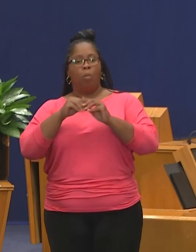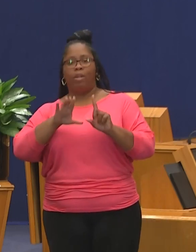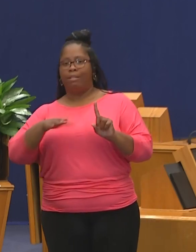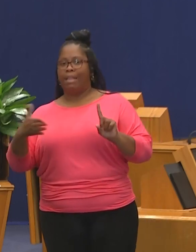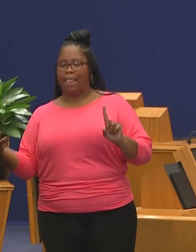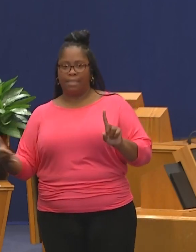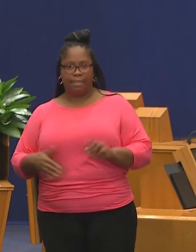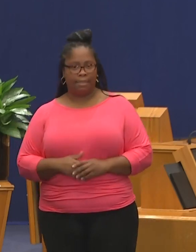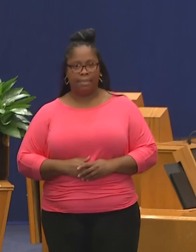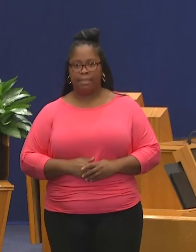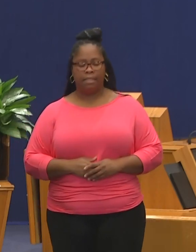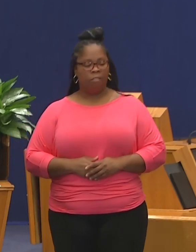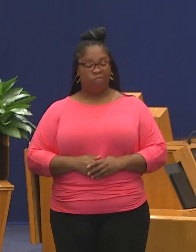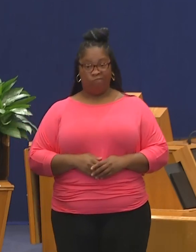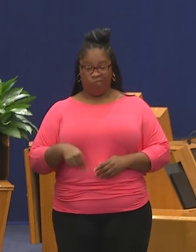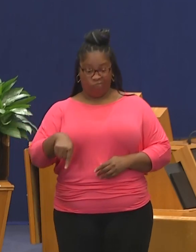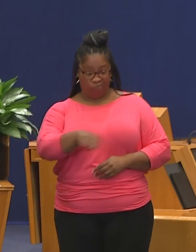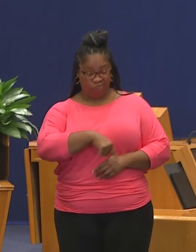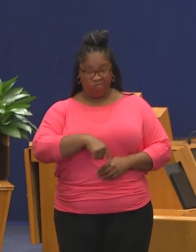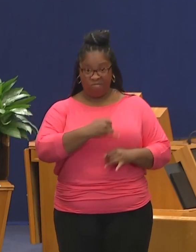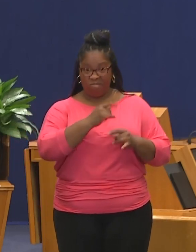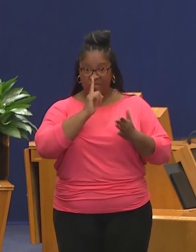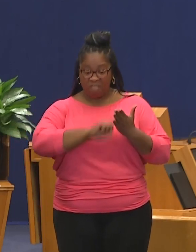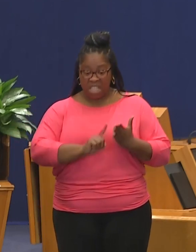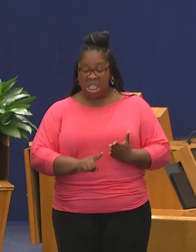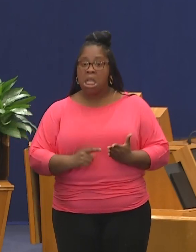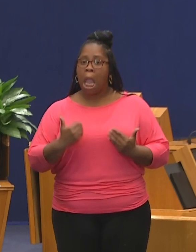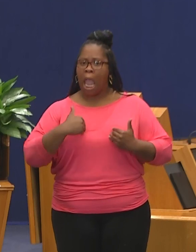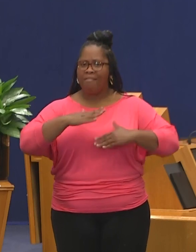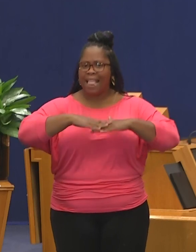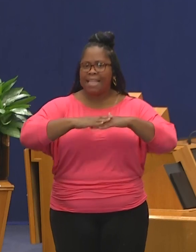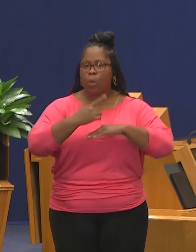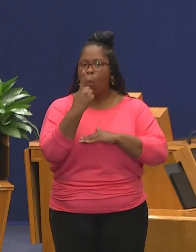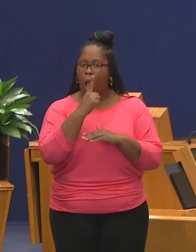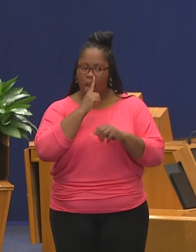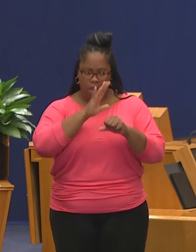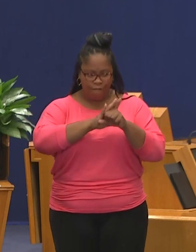NUMBER OF DEATHS. THESE INSTITUTIONS THAT WE'RE